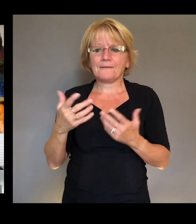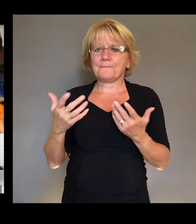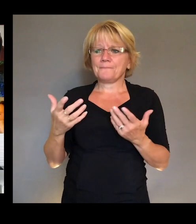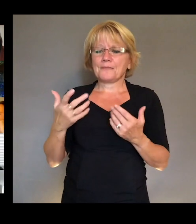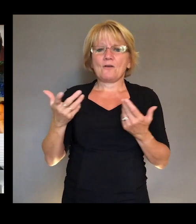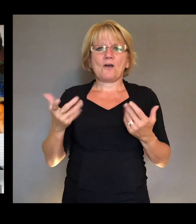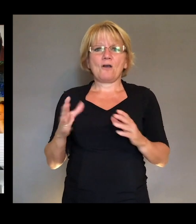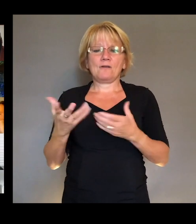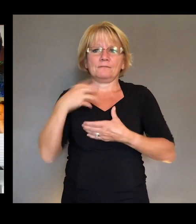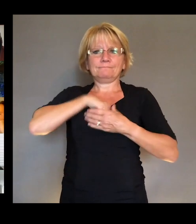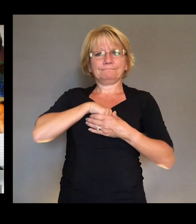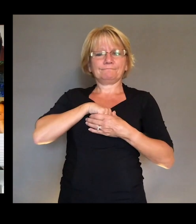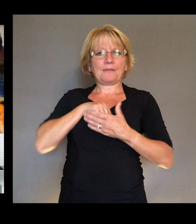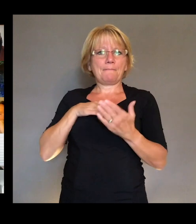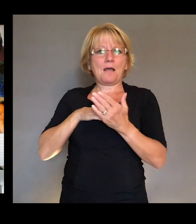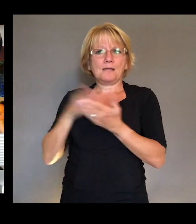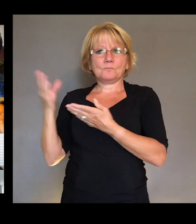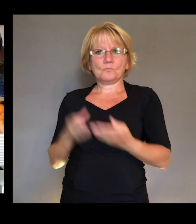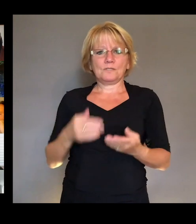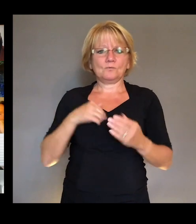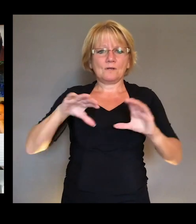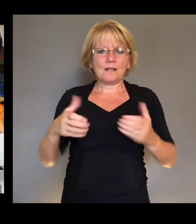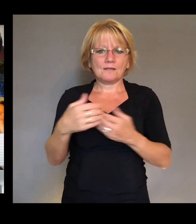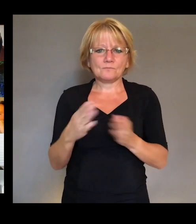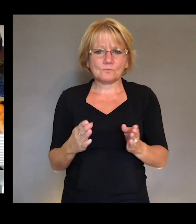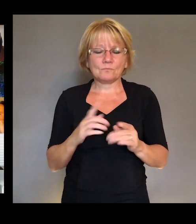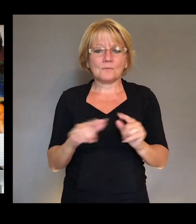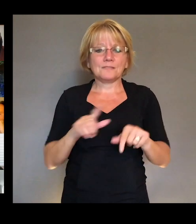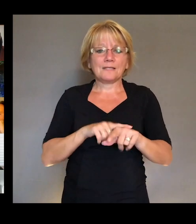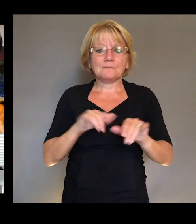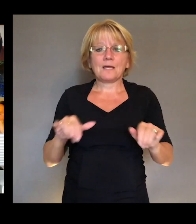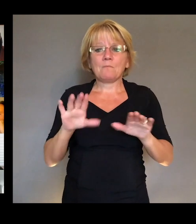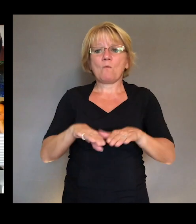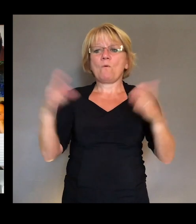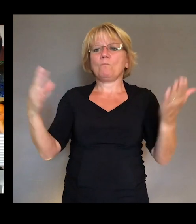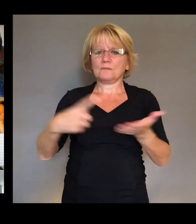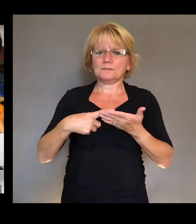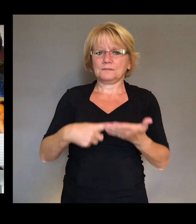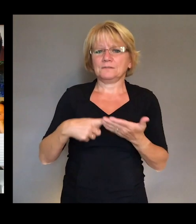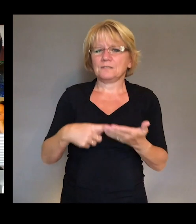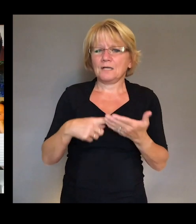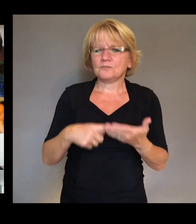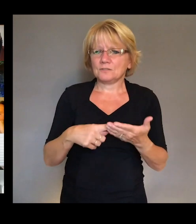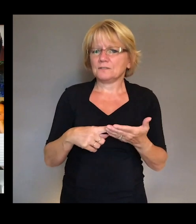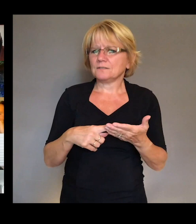Having these biases brought into the room. And at the same time, being able to open up conversations